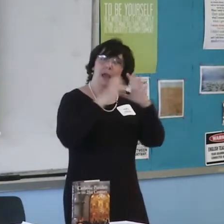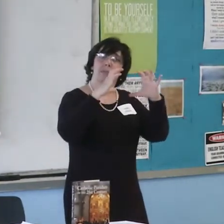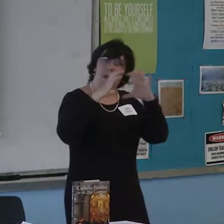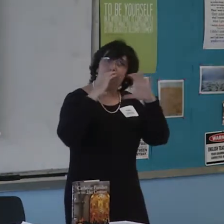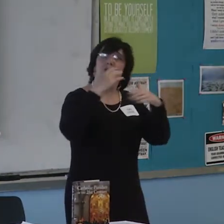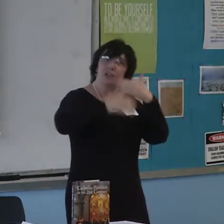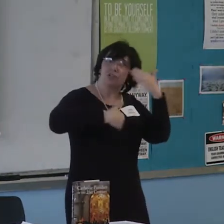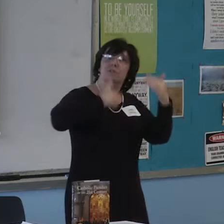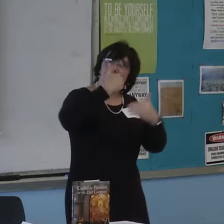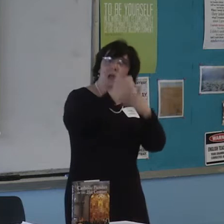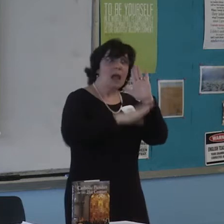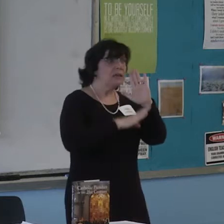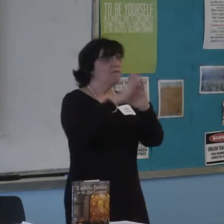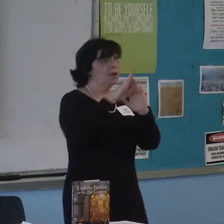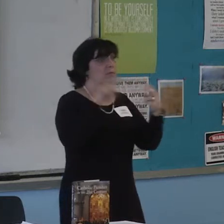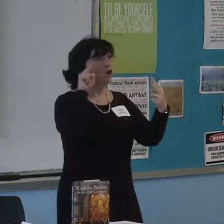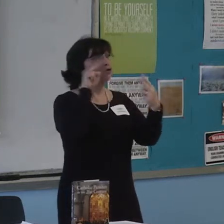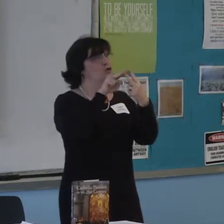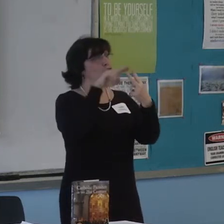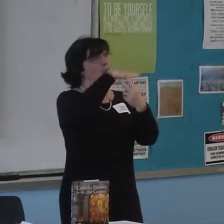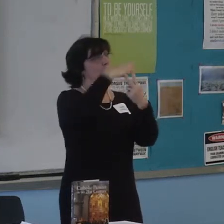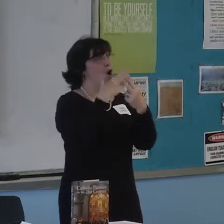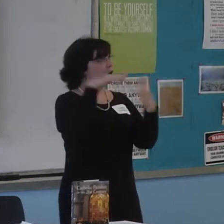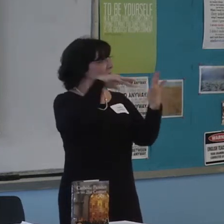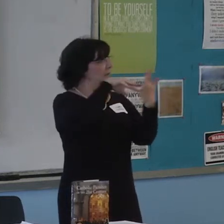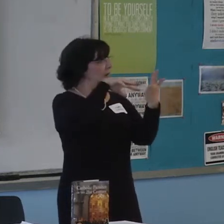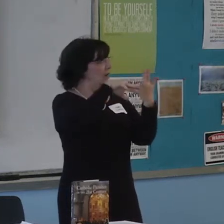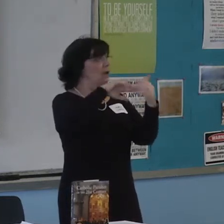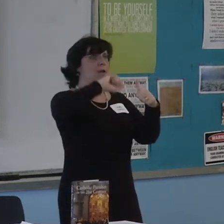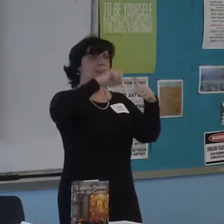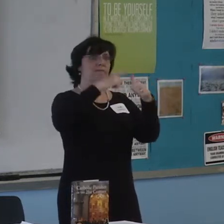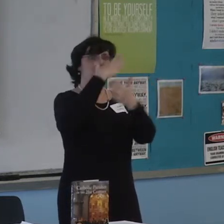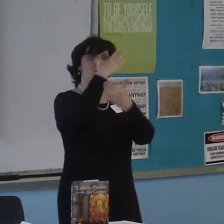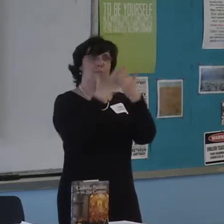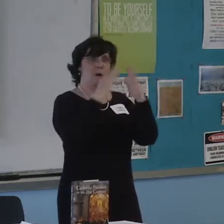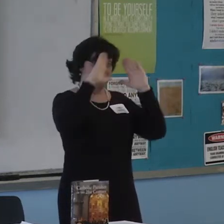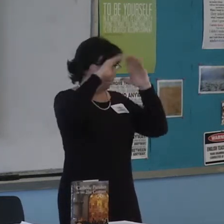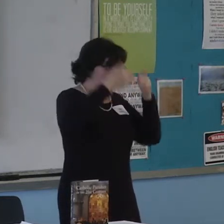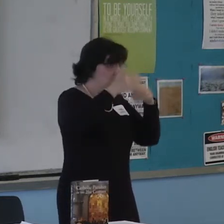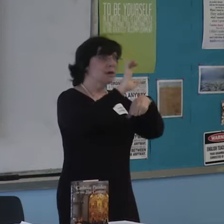developed a two-part study. The first part was done on the parishes, and the